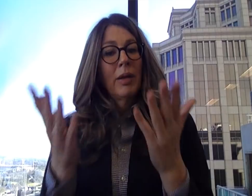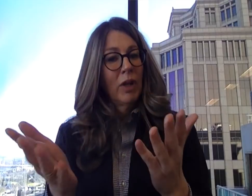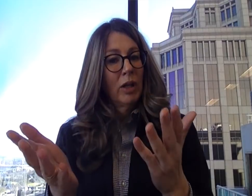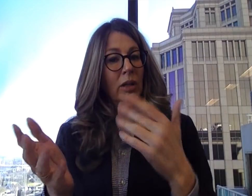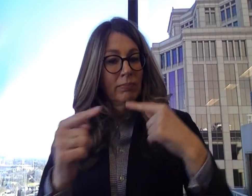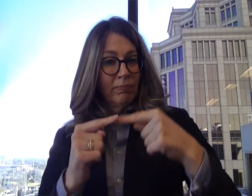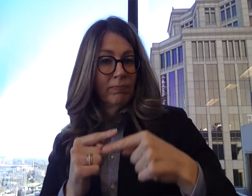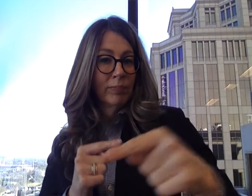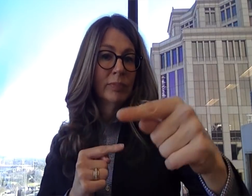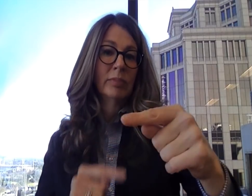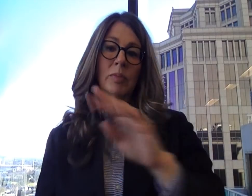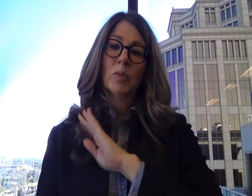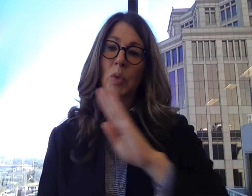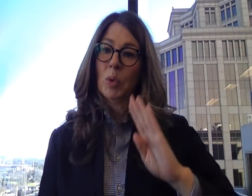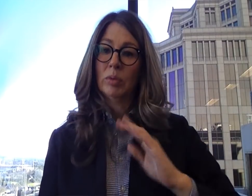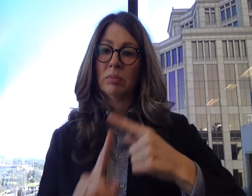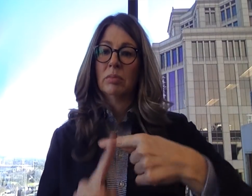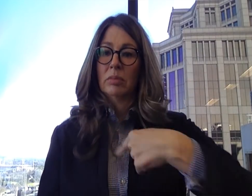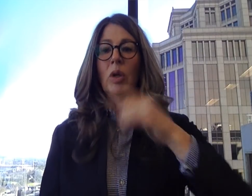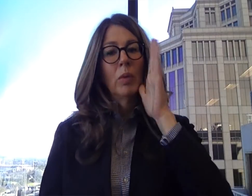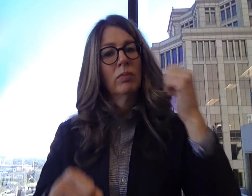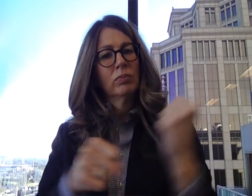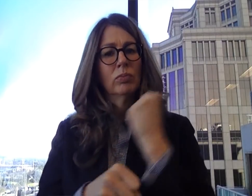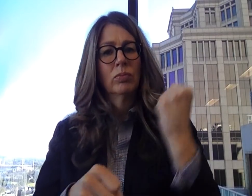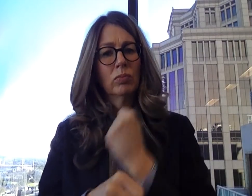the seven (7) matters raised in the recent letters